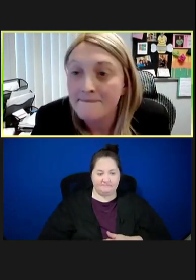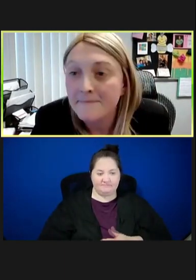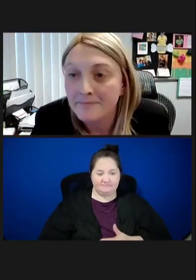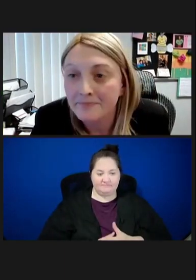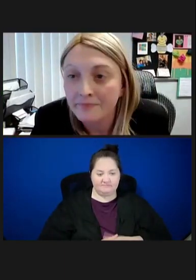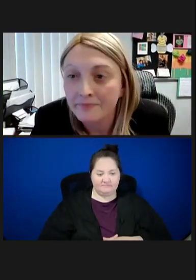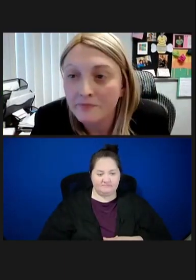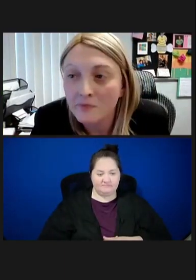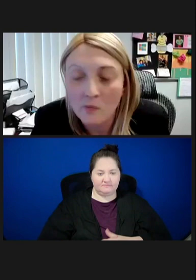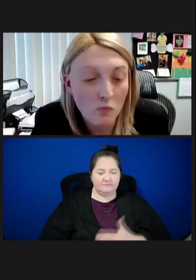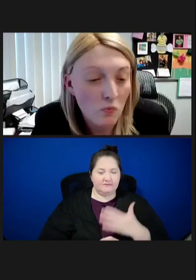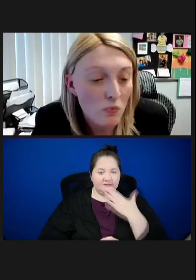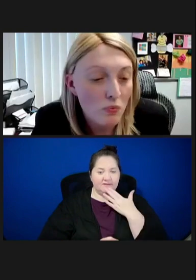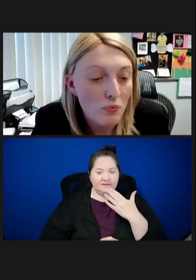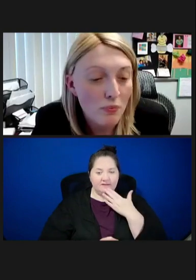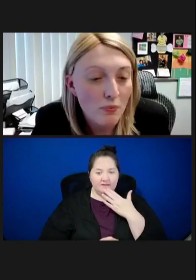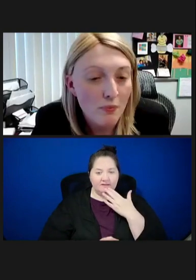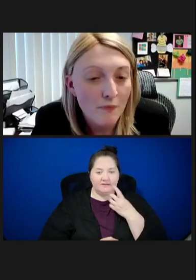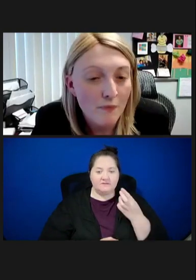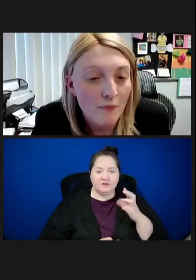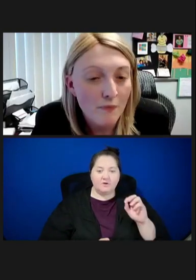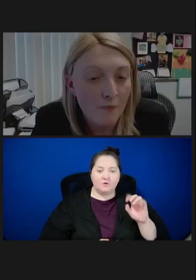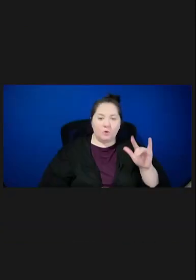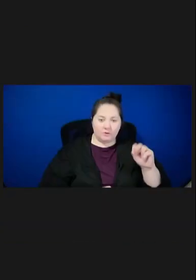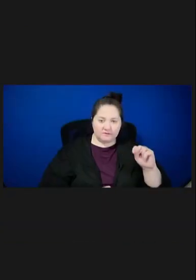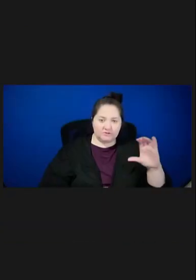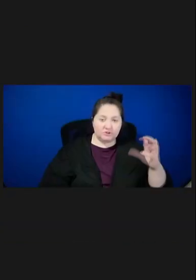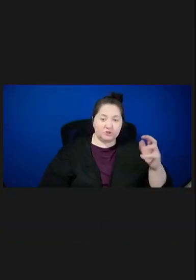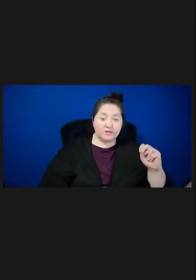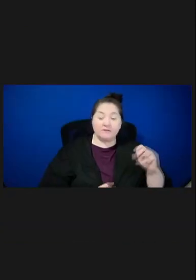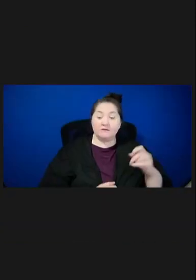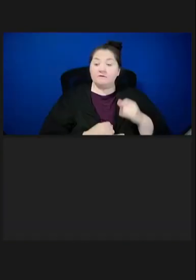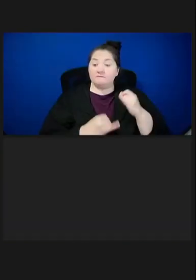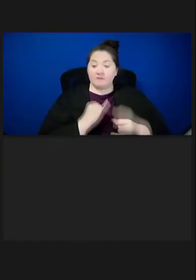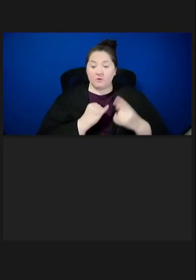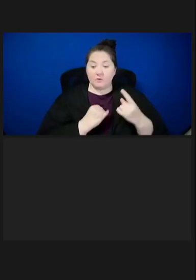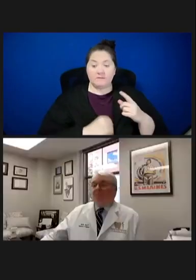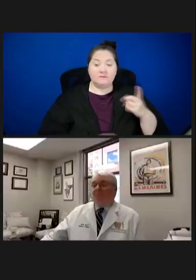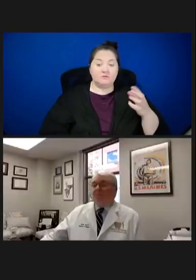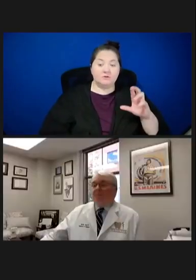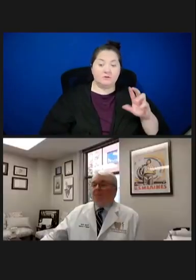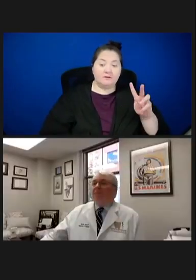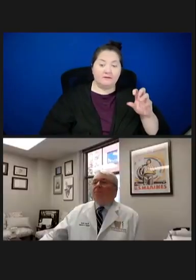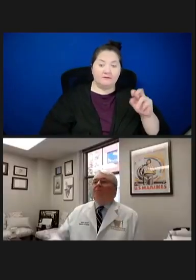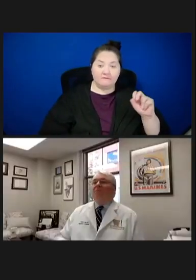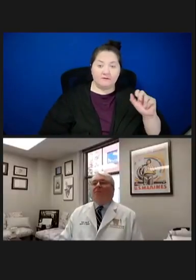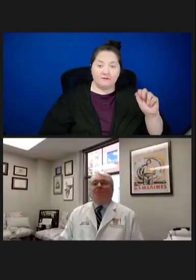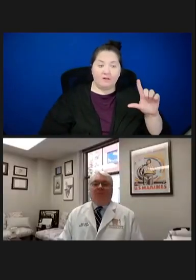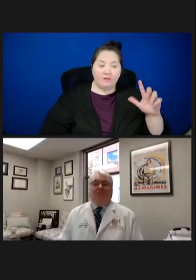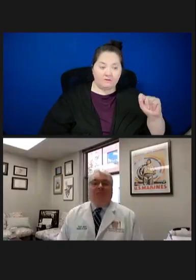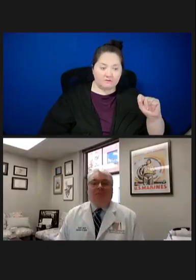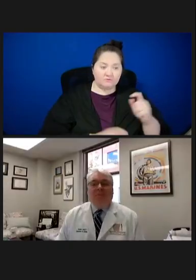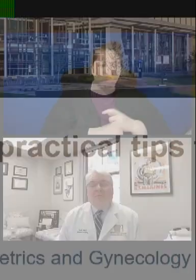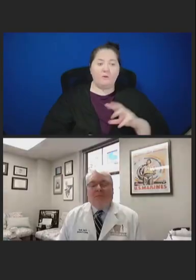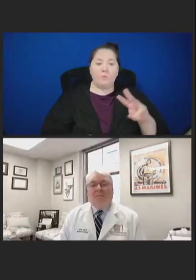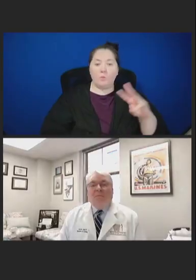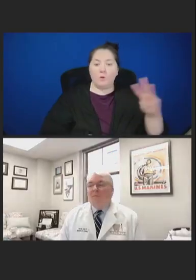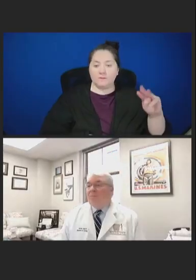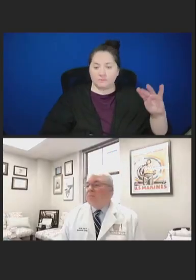Robert Hopkins: Thank you very much, Doctor Olson-Chen. Our final presenter in this panel is Doctor Kevin Ault from Western Michigan University. Kevin,